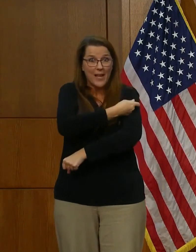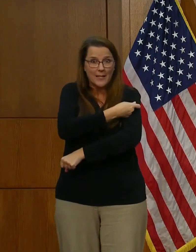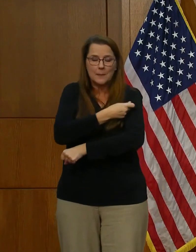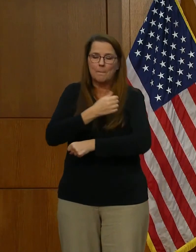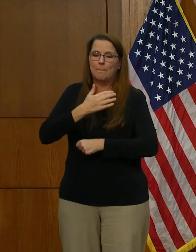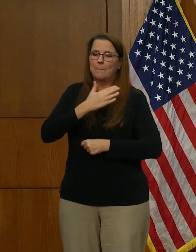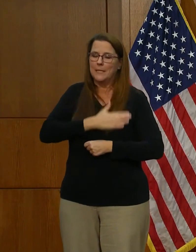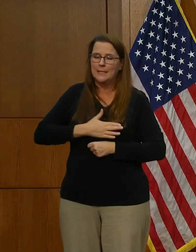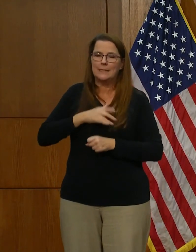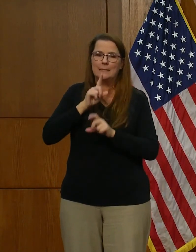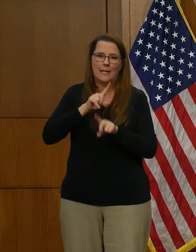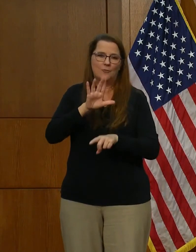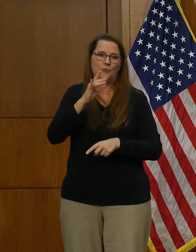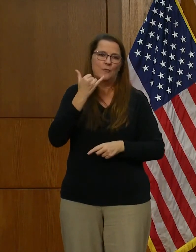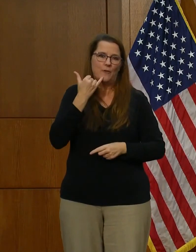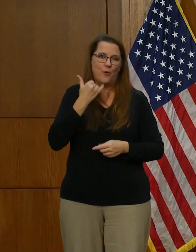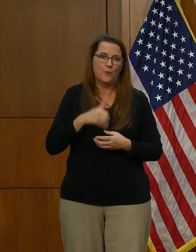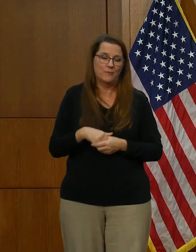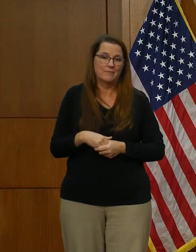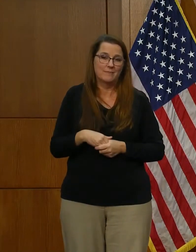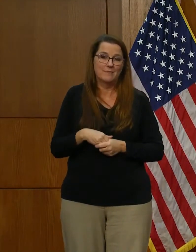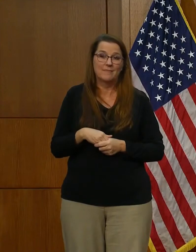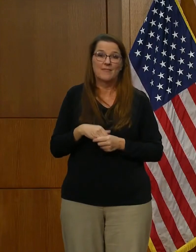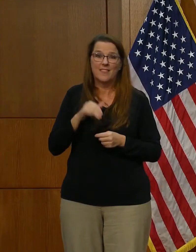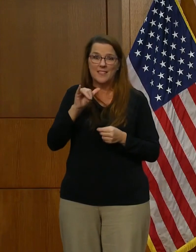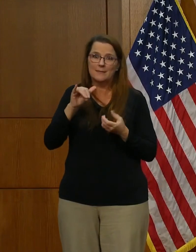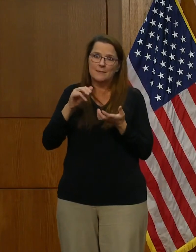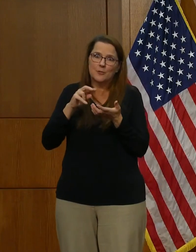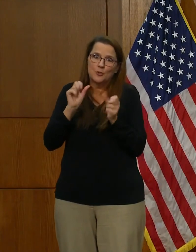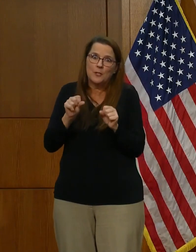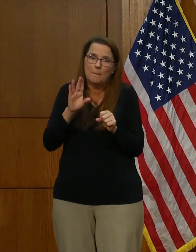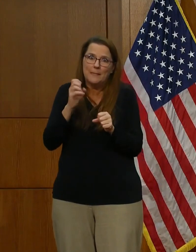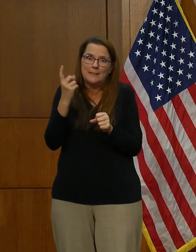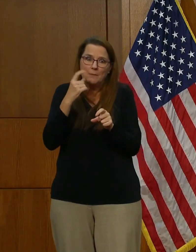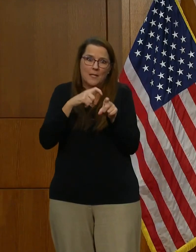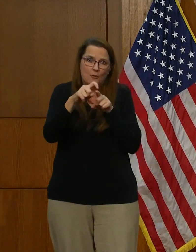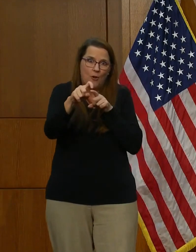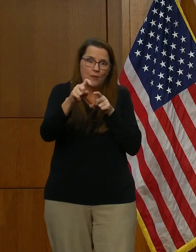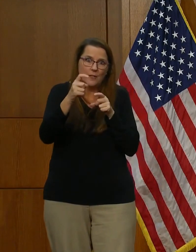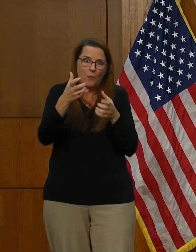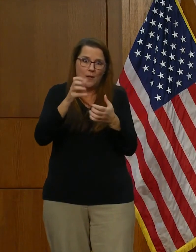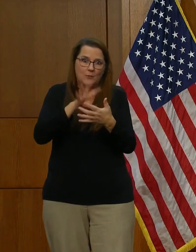WE GET EVERYBODY VACCINATED. PLEASE ANSWER YOUR PHONE. IT'S